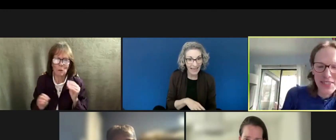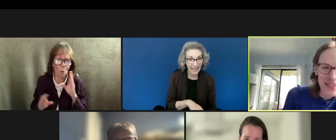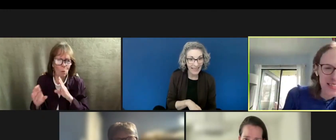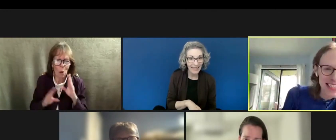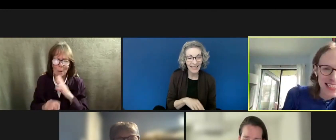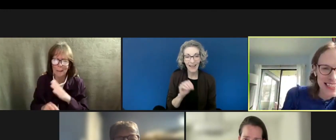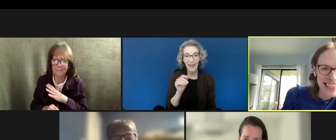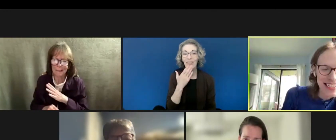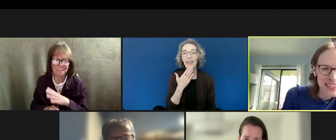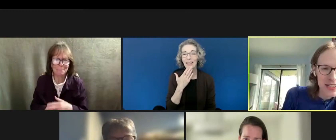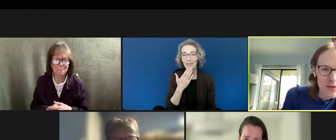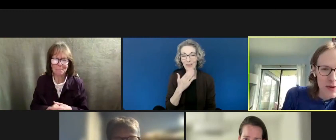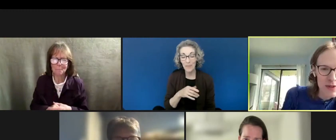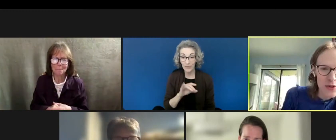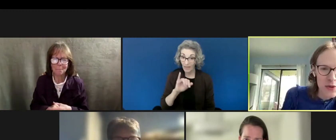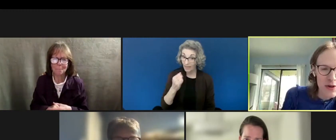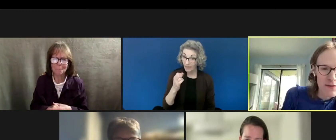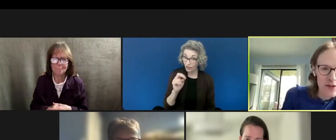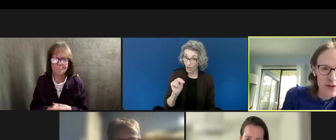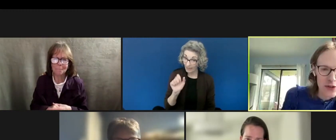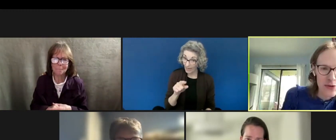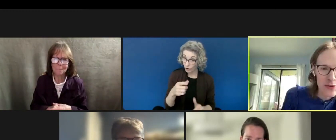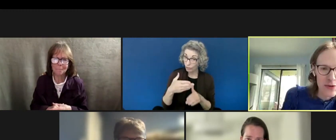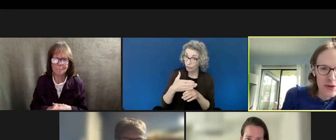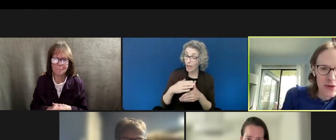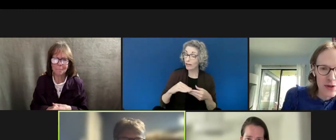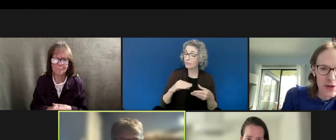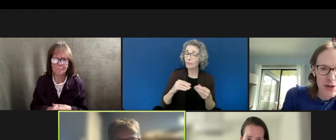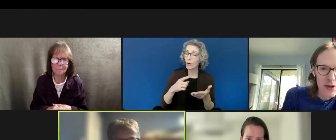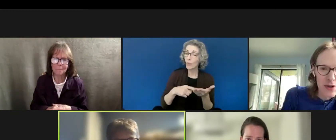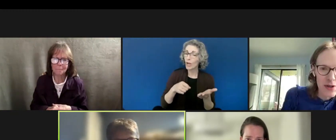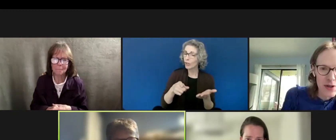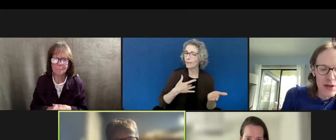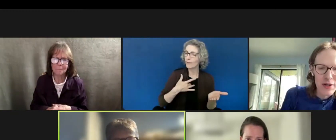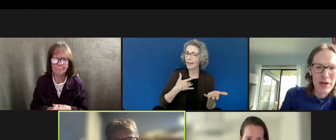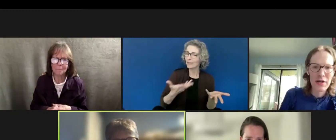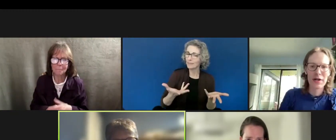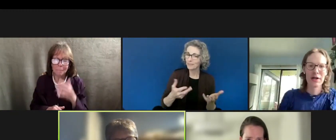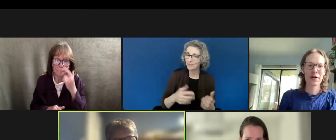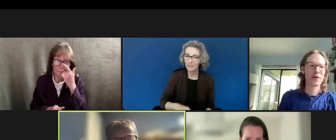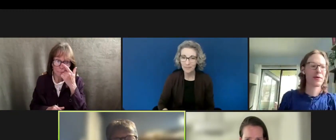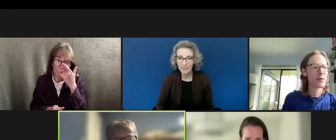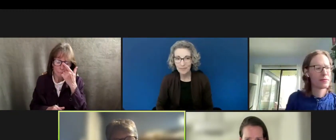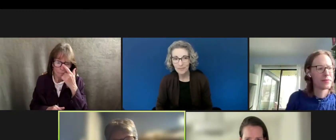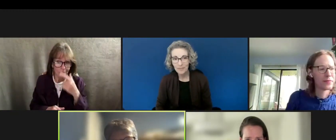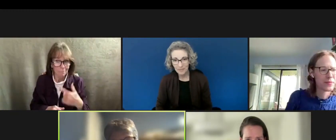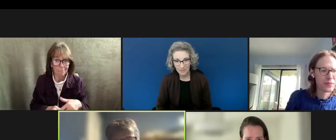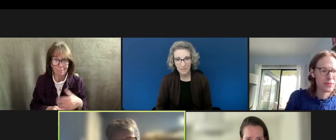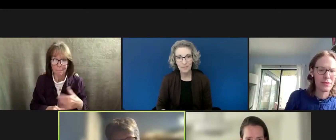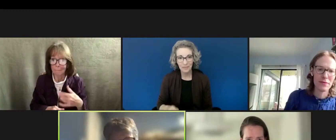Jen, can you share what was going on for you? Yeah, it was very painful.